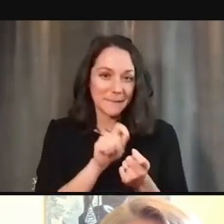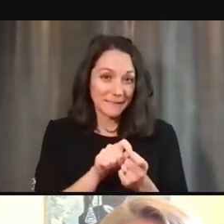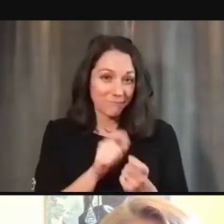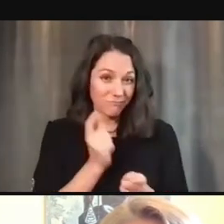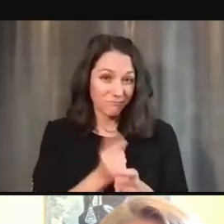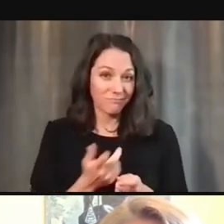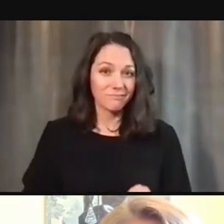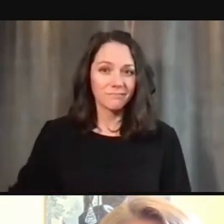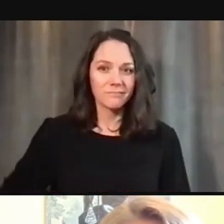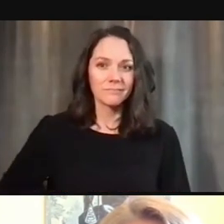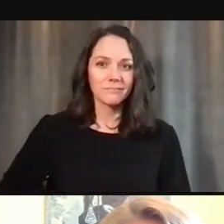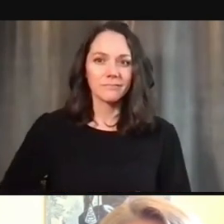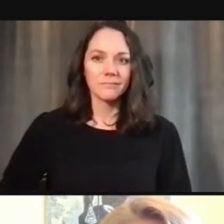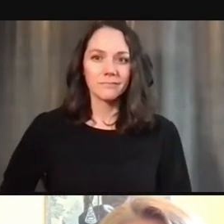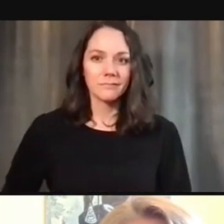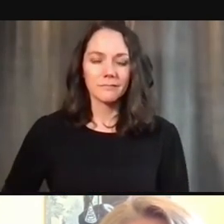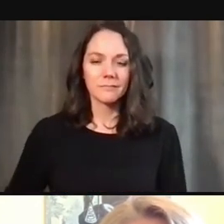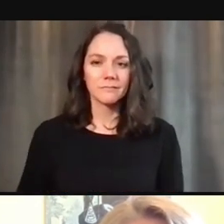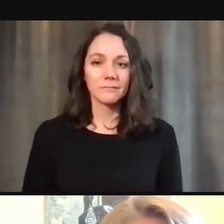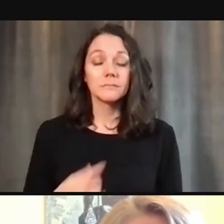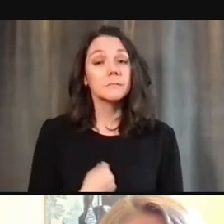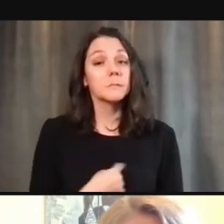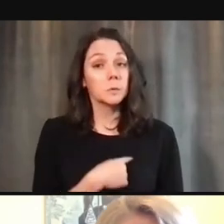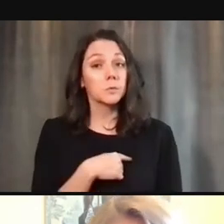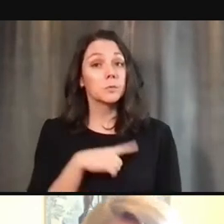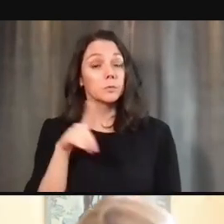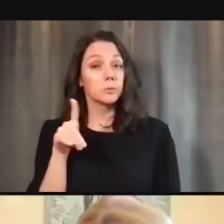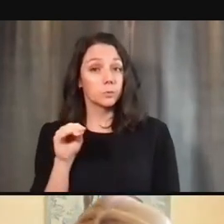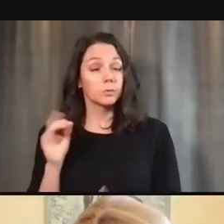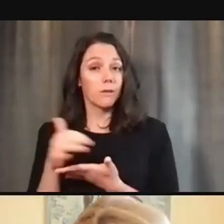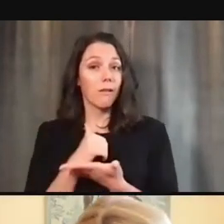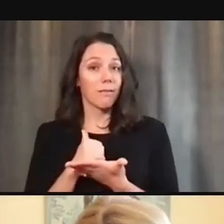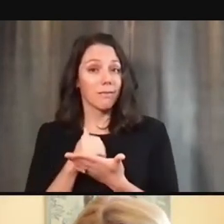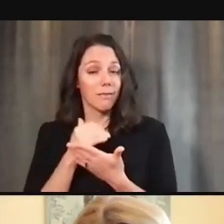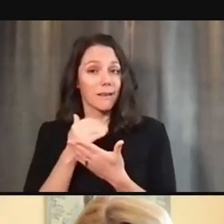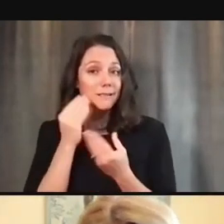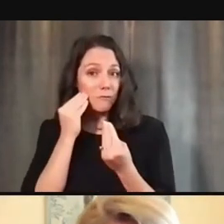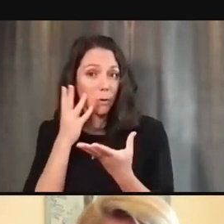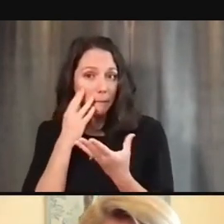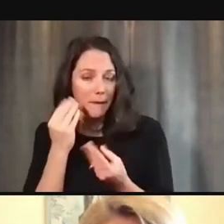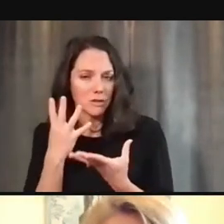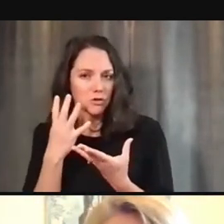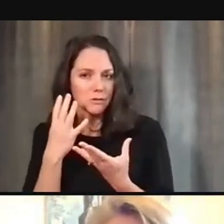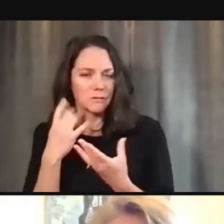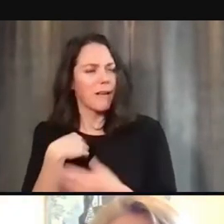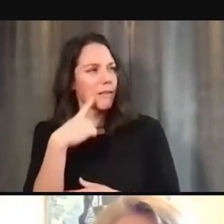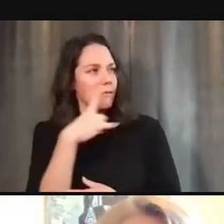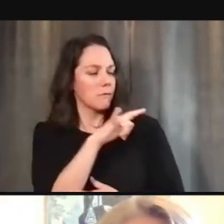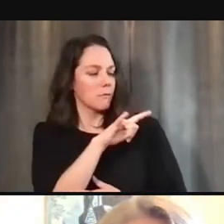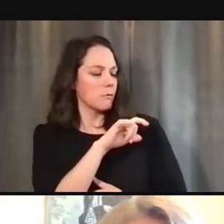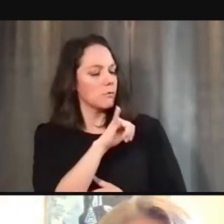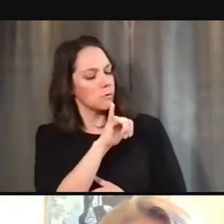Yeah. We're collecting information. I think what you want to share with with the numbers, those are really important information.